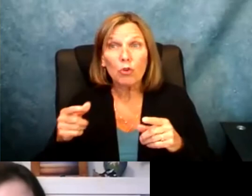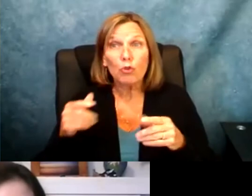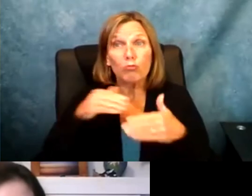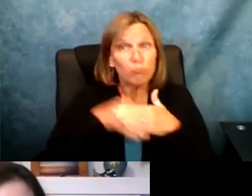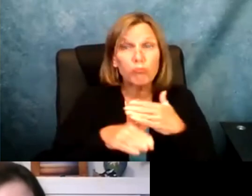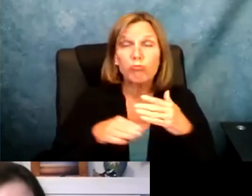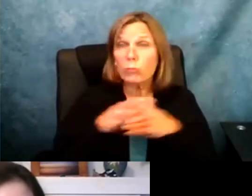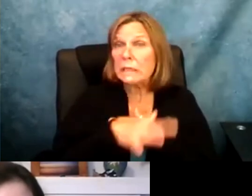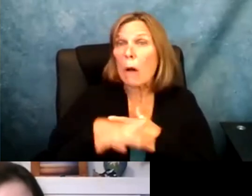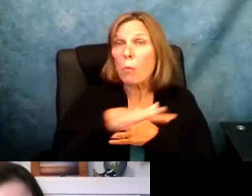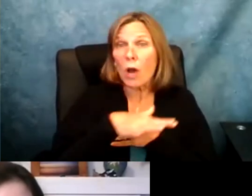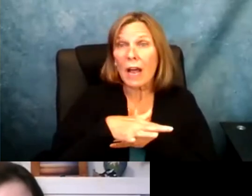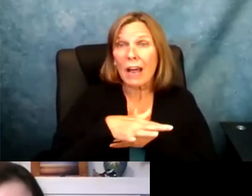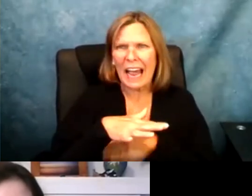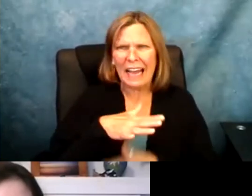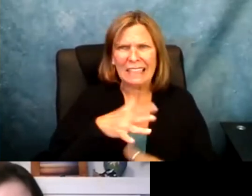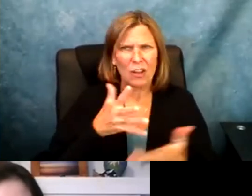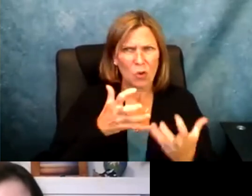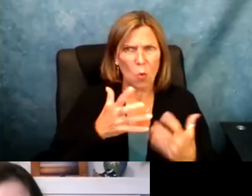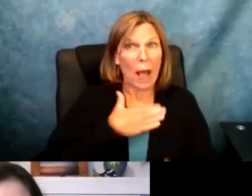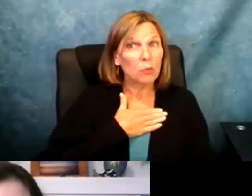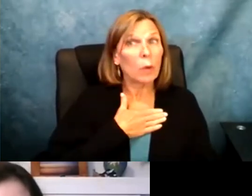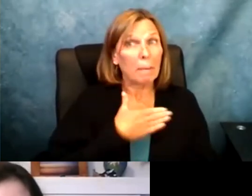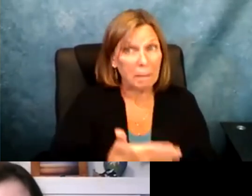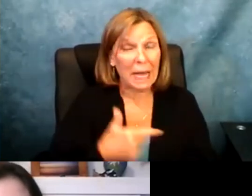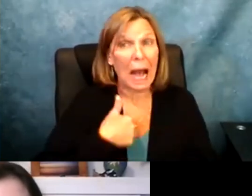climb or to go over especially when you get to some places